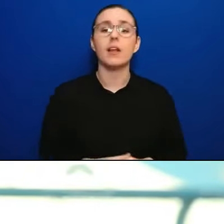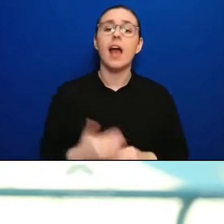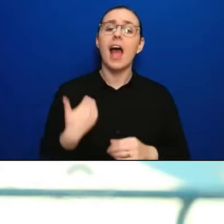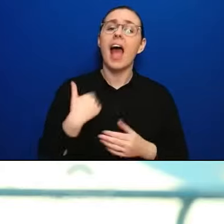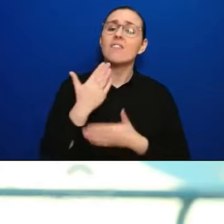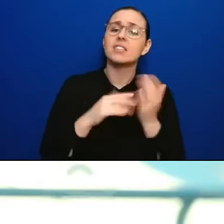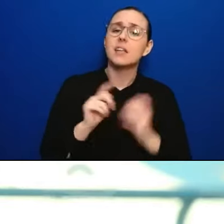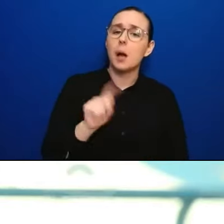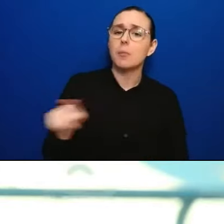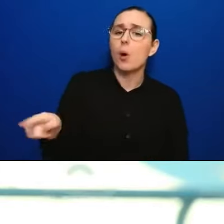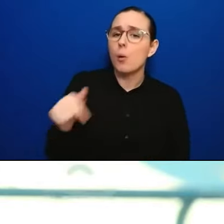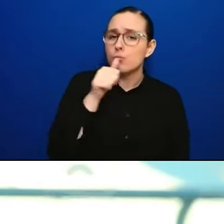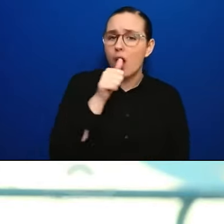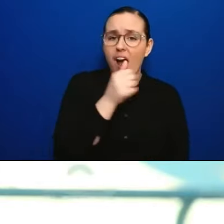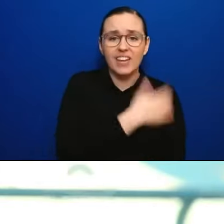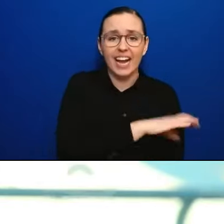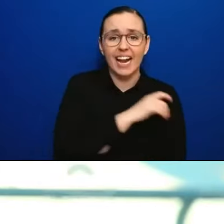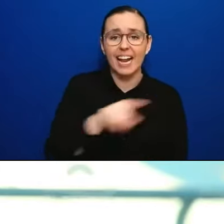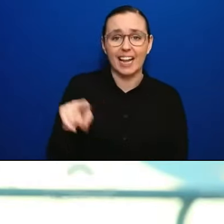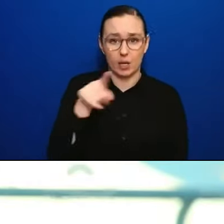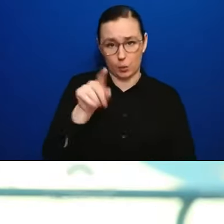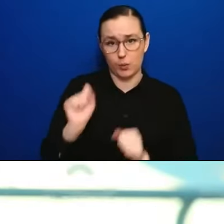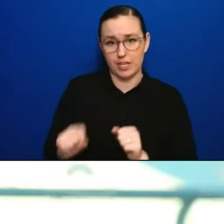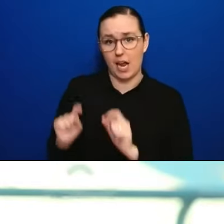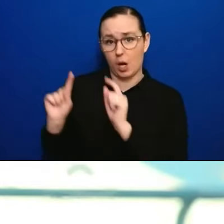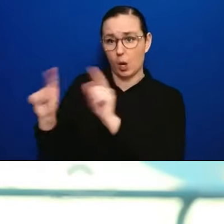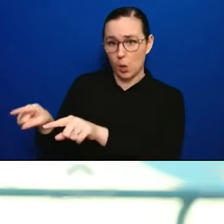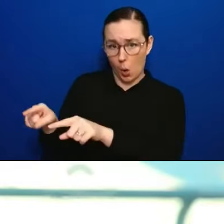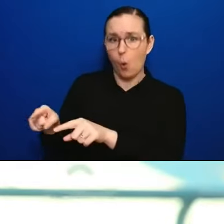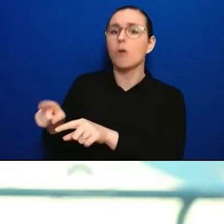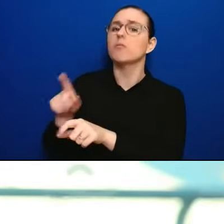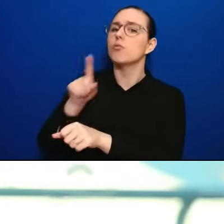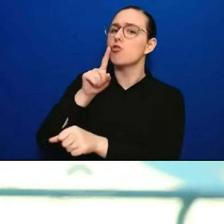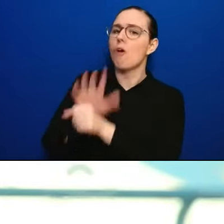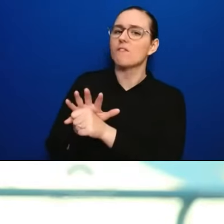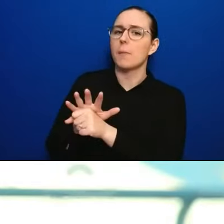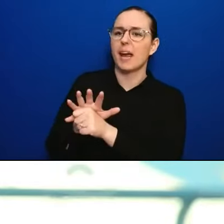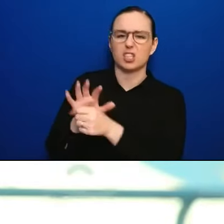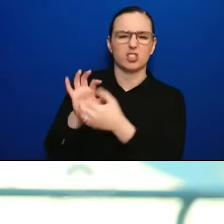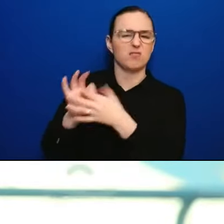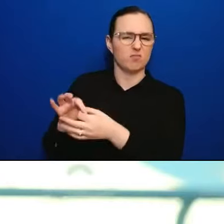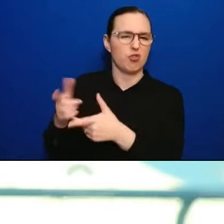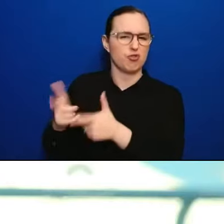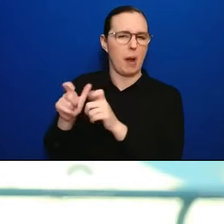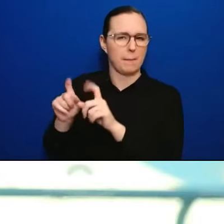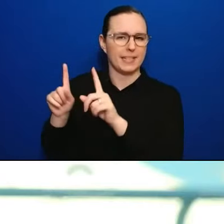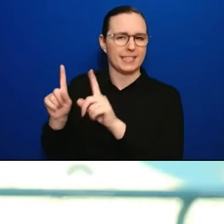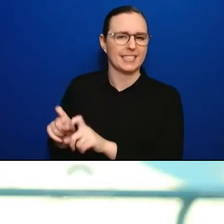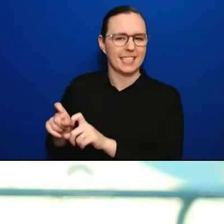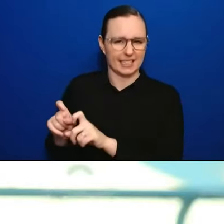work. There are some provisions in